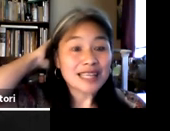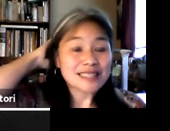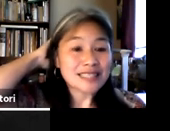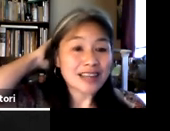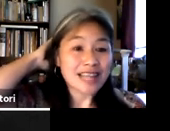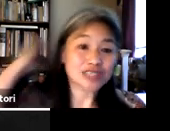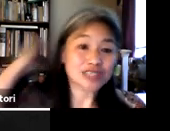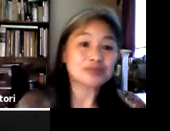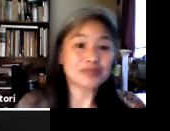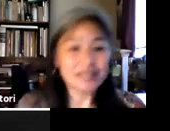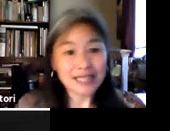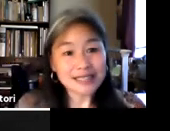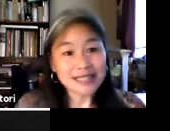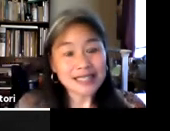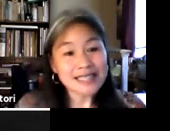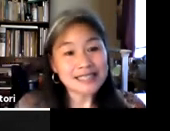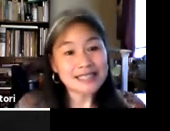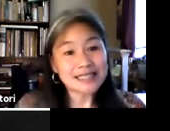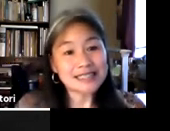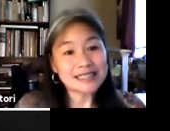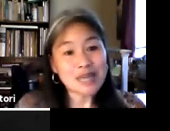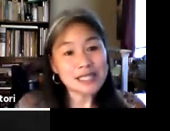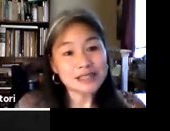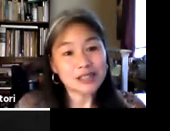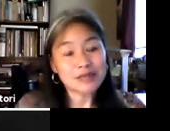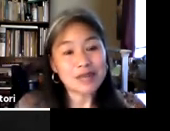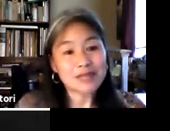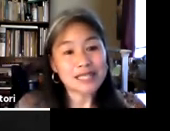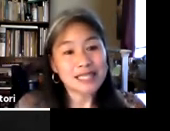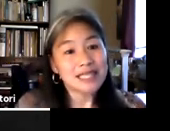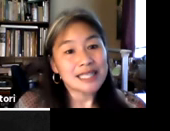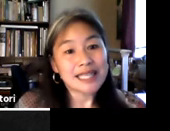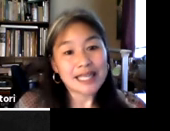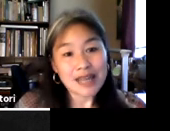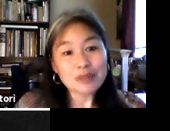Another family story to illustrate the tension of the